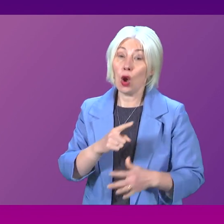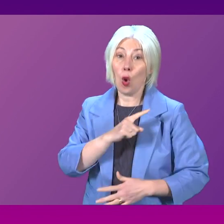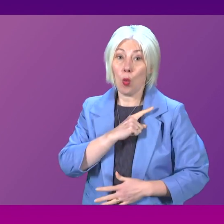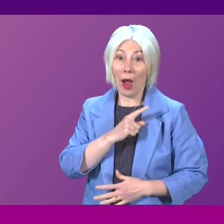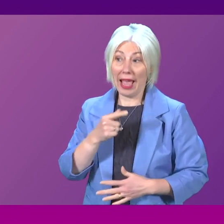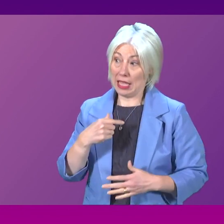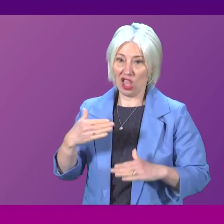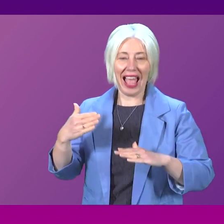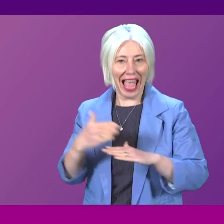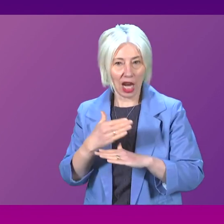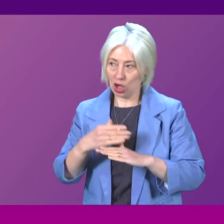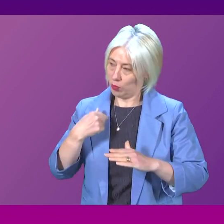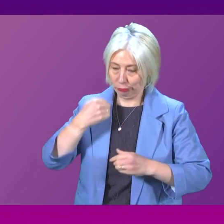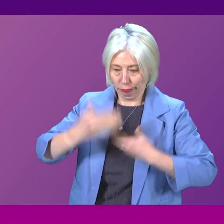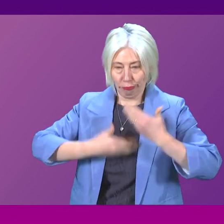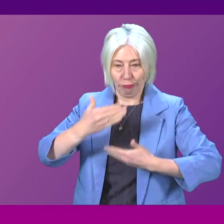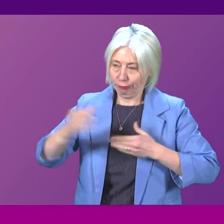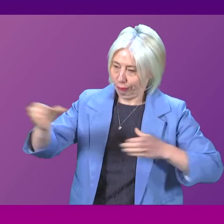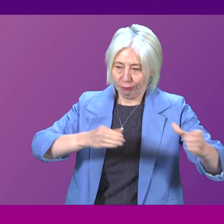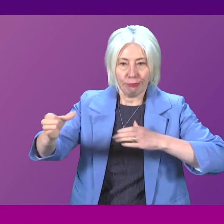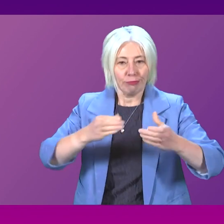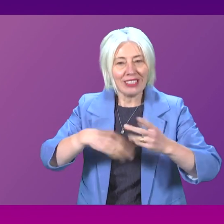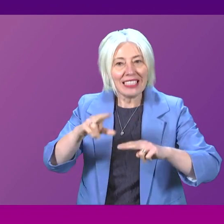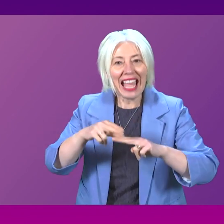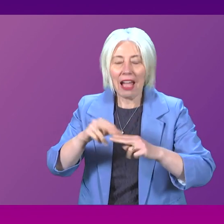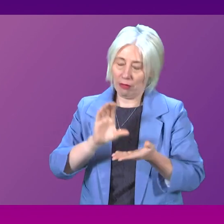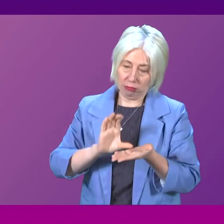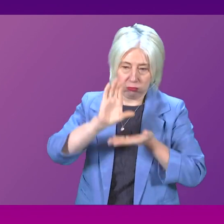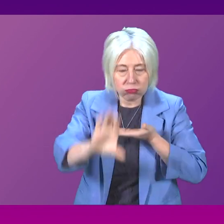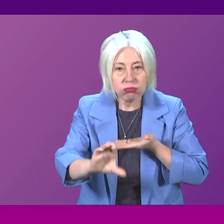that we are taking to employ more staff and put more money into the national health service—the